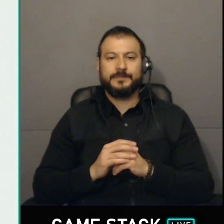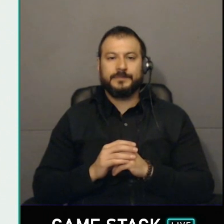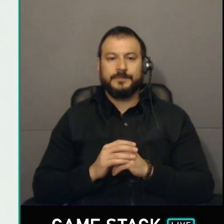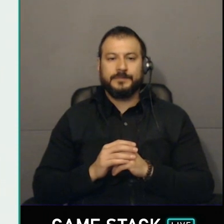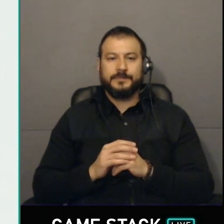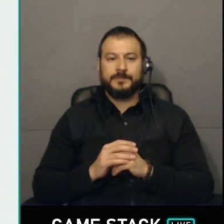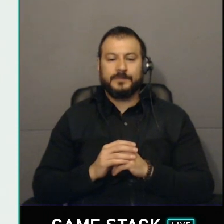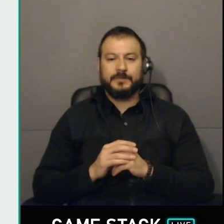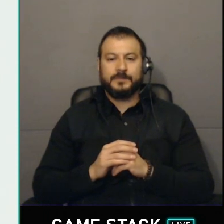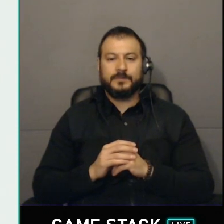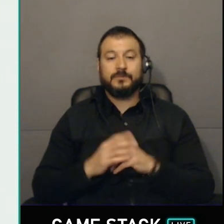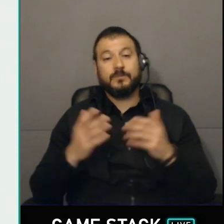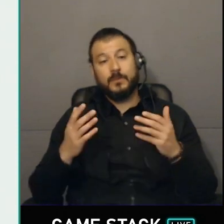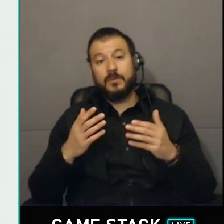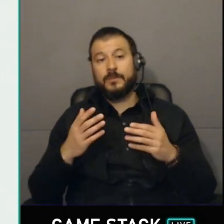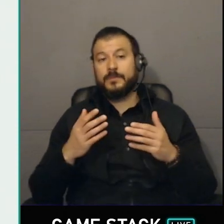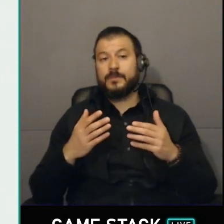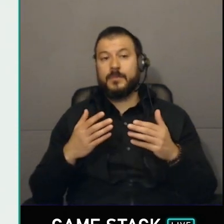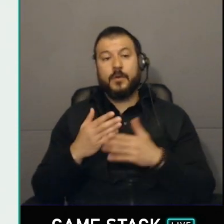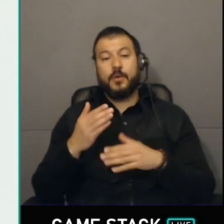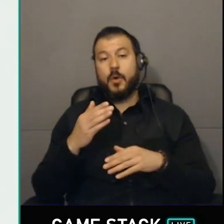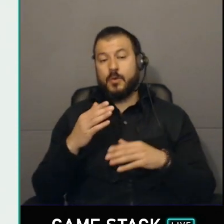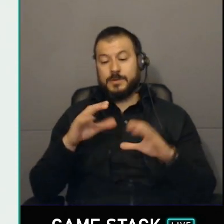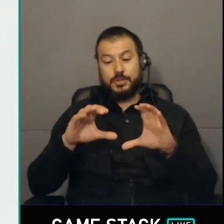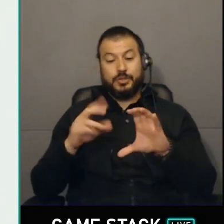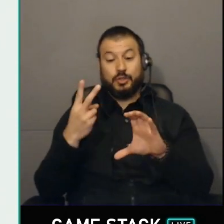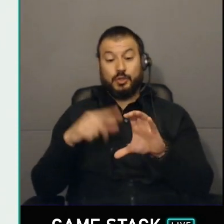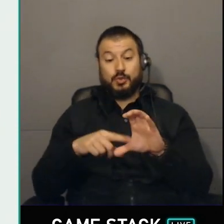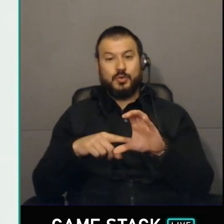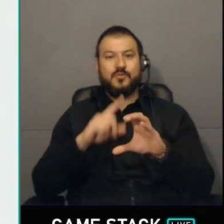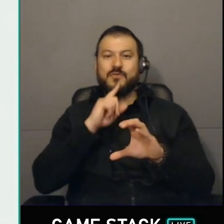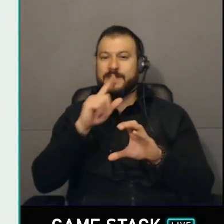Although body two didn't move,